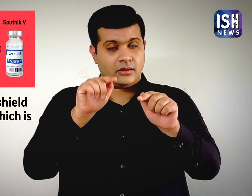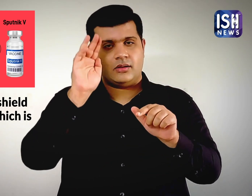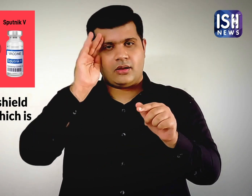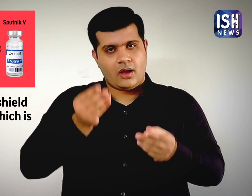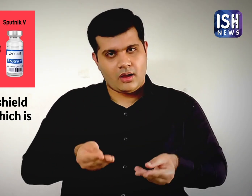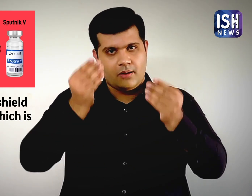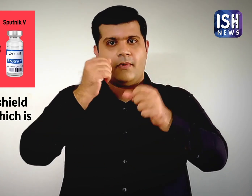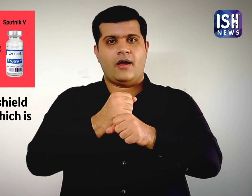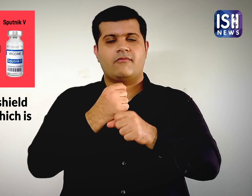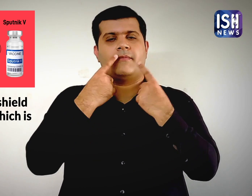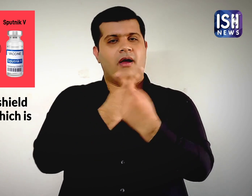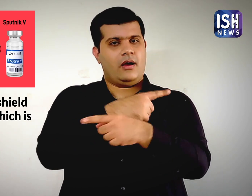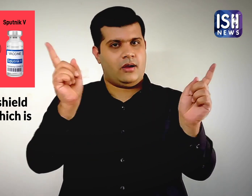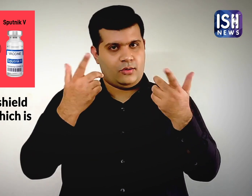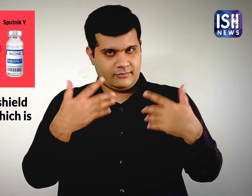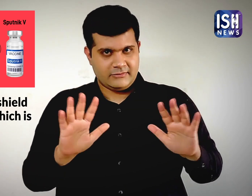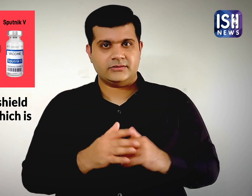Well, the government has released an update over this.